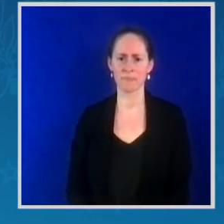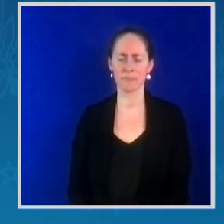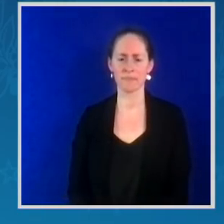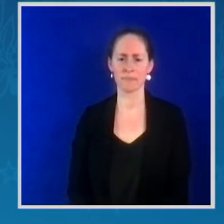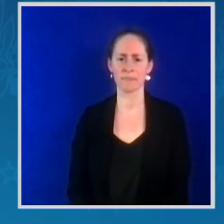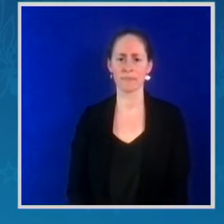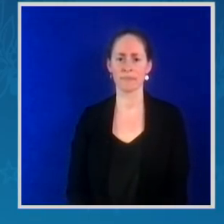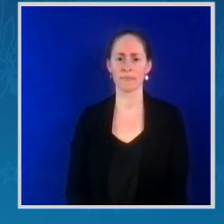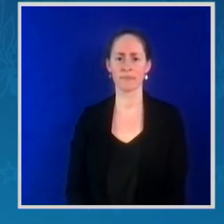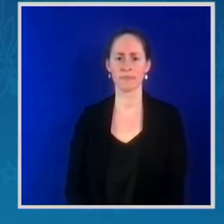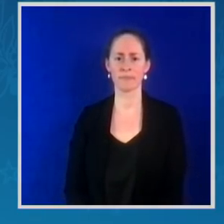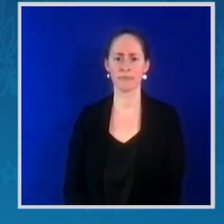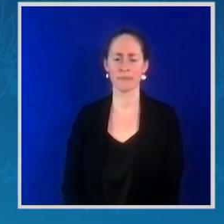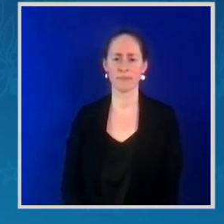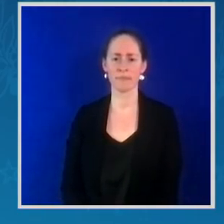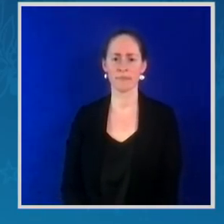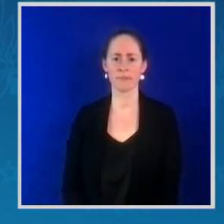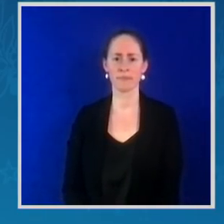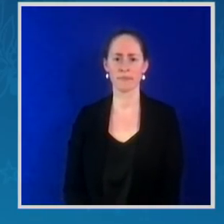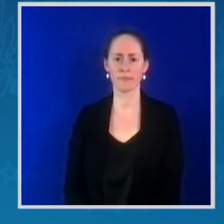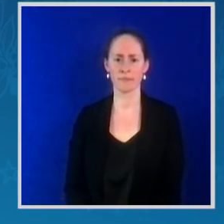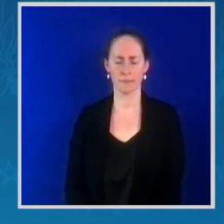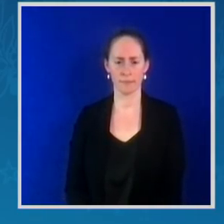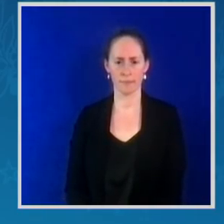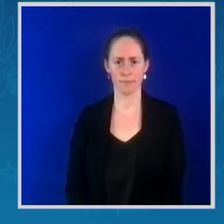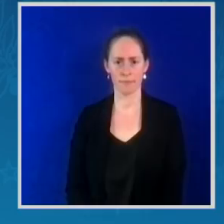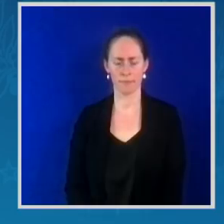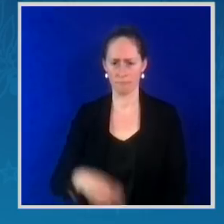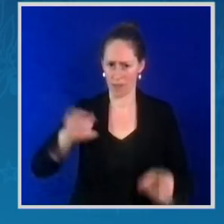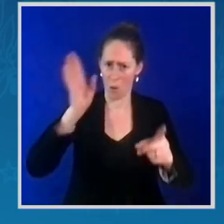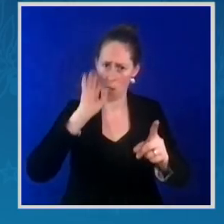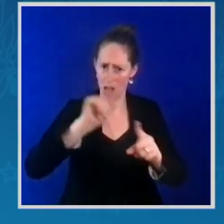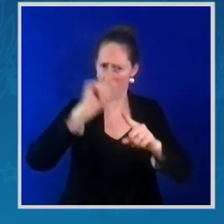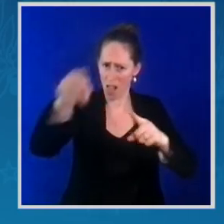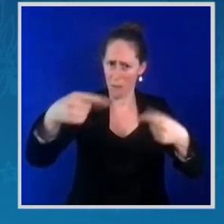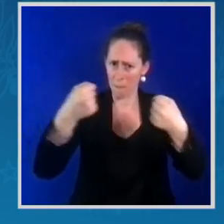So, can you help us understand how this trip, in particular to Guatemala and Mexico,